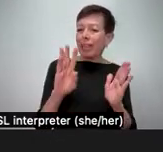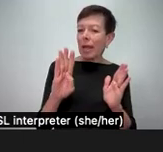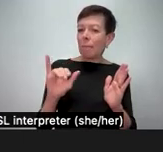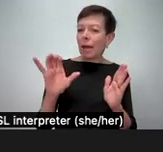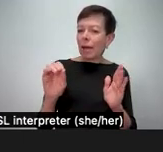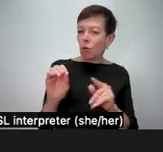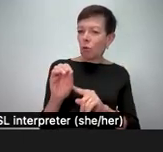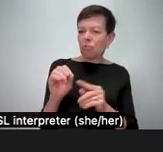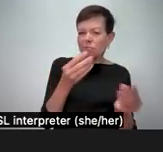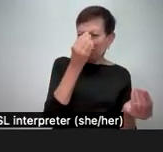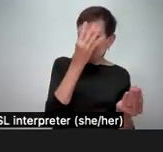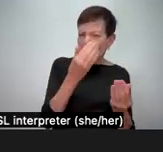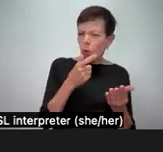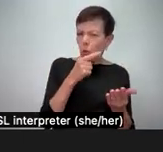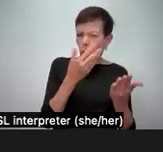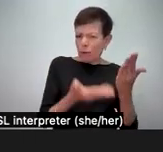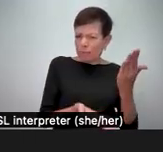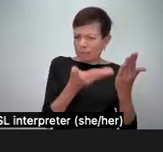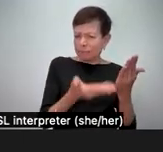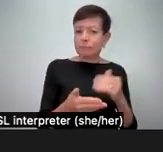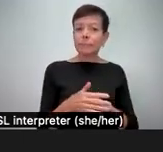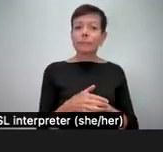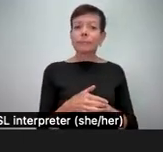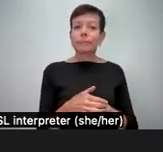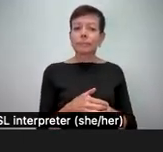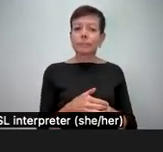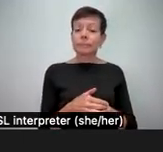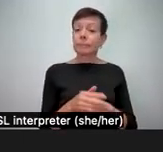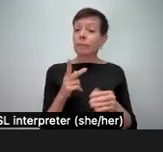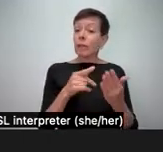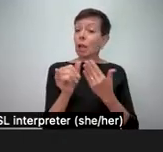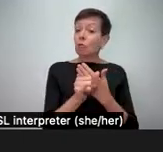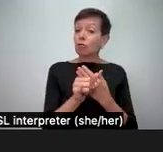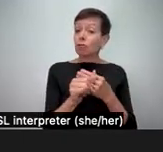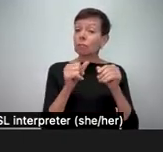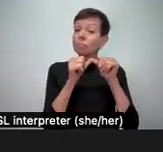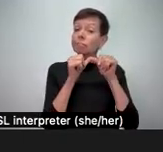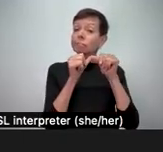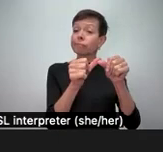anticipated lifespan of your project and what will happen when the lifespan concludes. So,